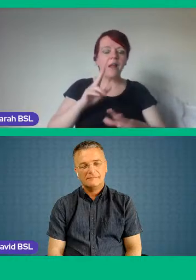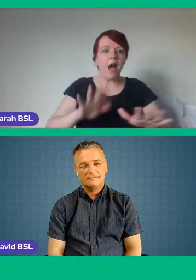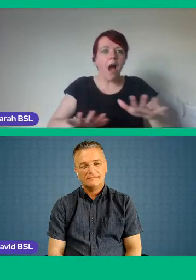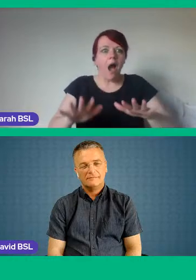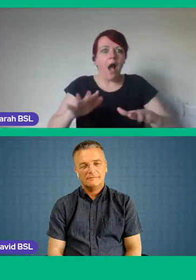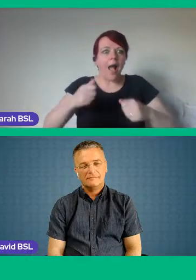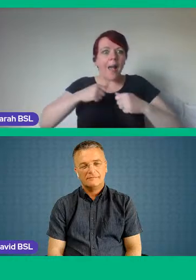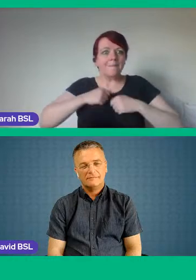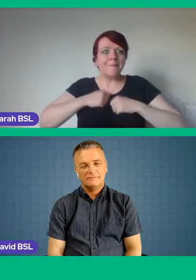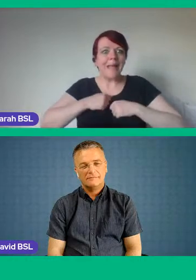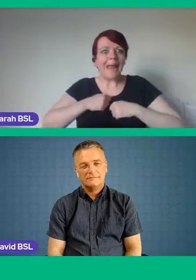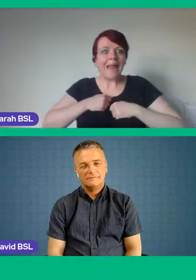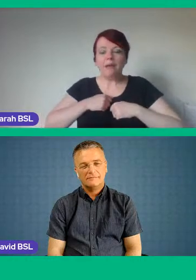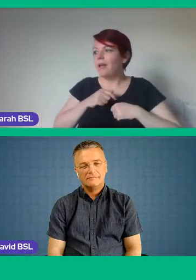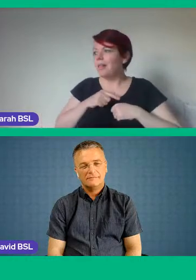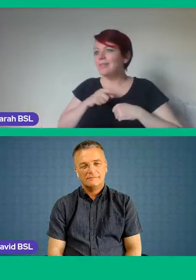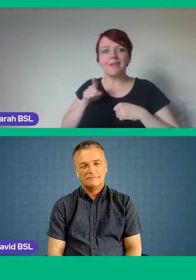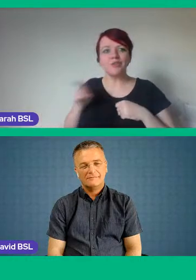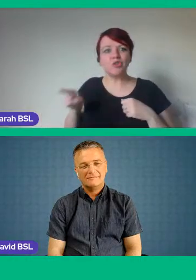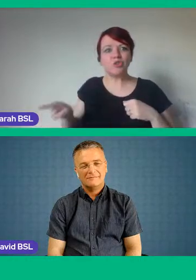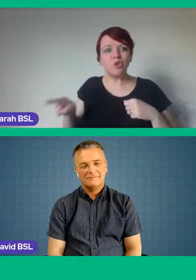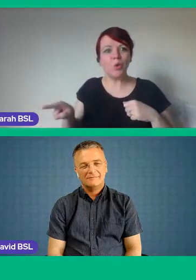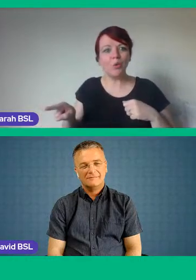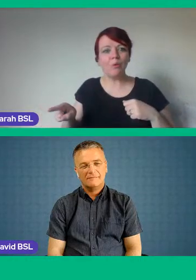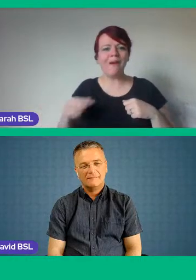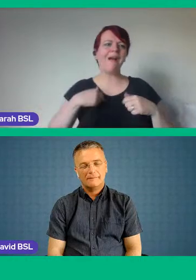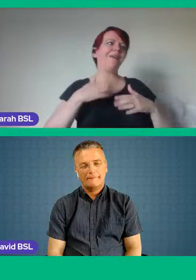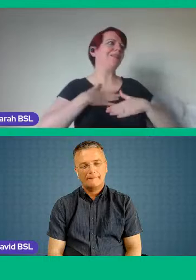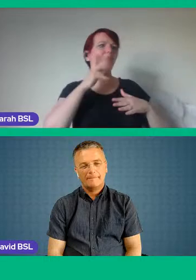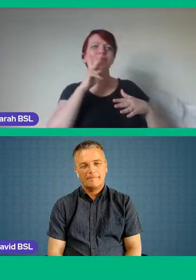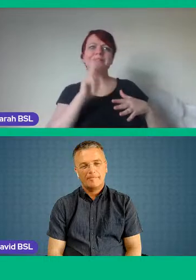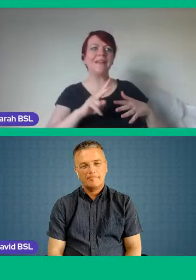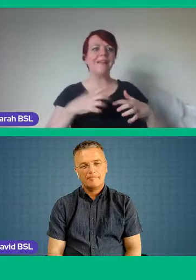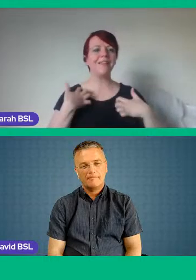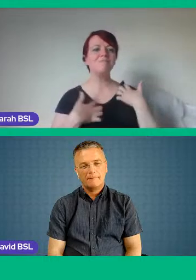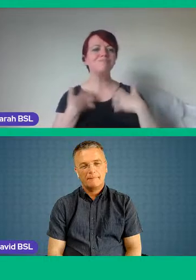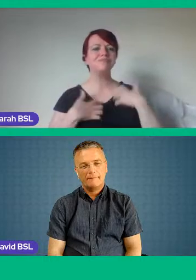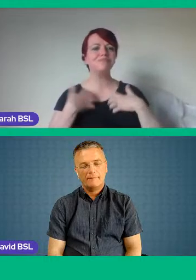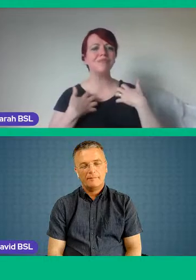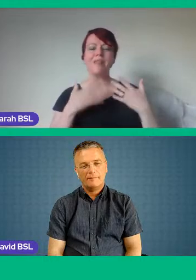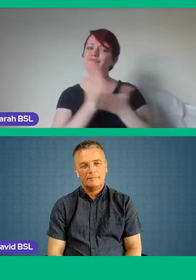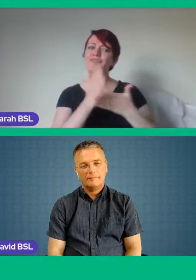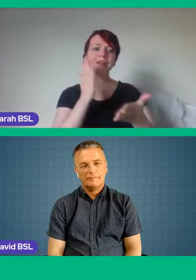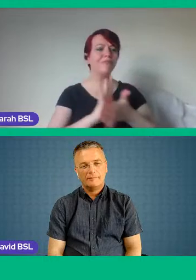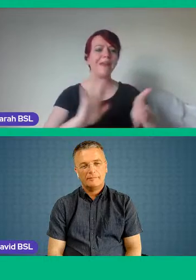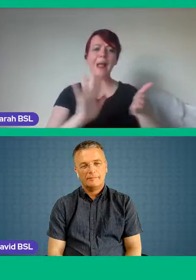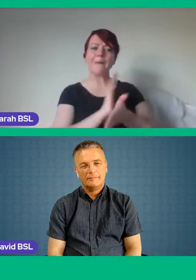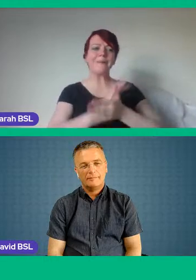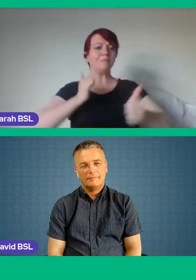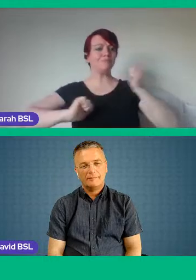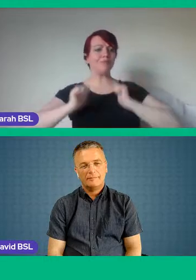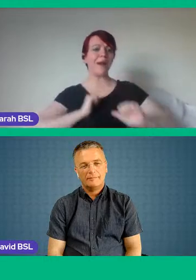and concertina on the background, they are super happy with themselves That is the point of it all.